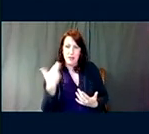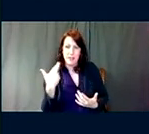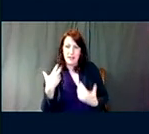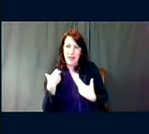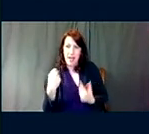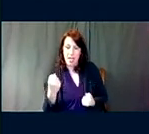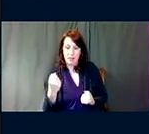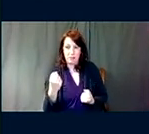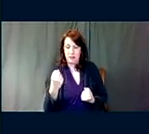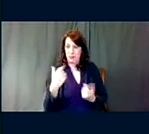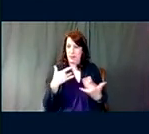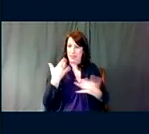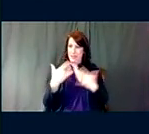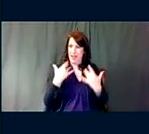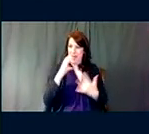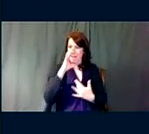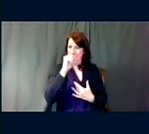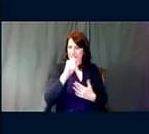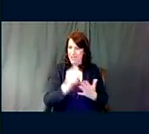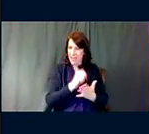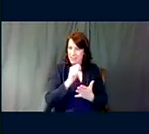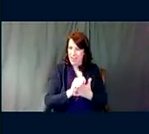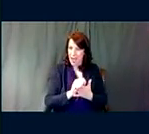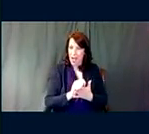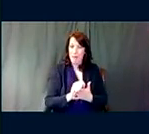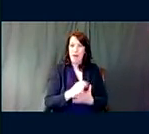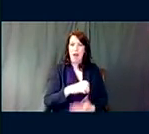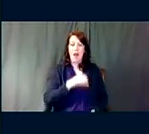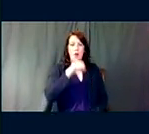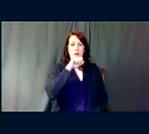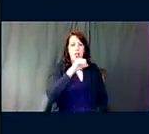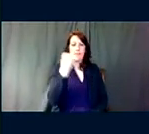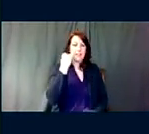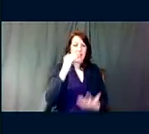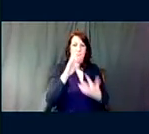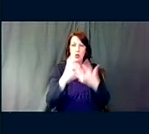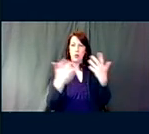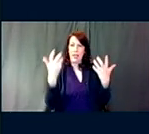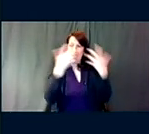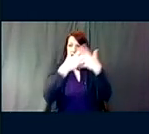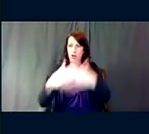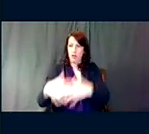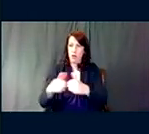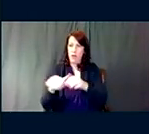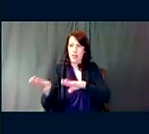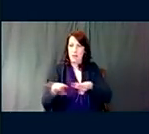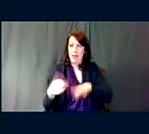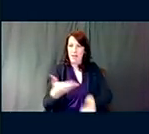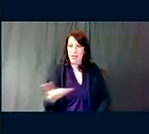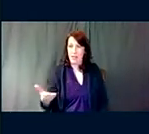FASCINATING TIME RIGHT NOW. AND I REALLY WANT TO SEE HOW WE CAN INTEGRATE THIS WITH BEHAVIORAL STUFF AND HOW DO